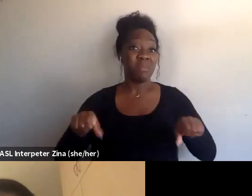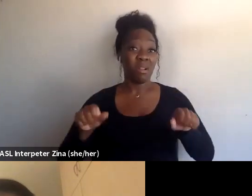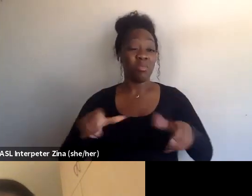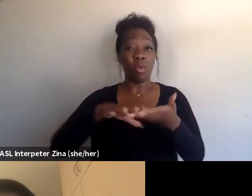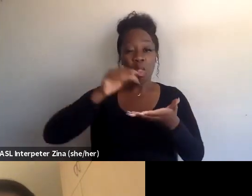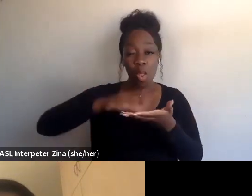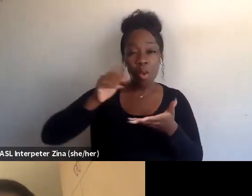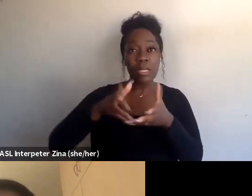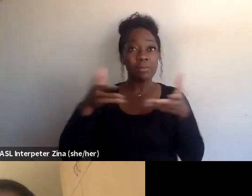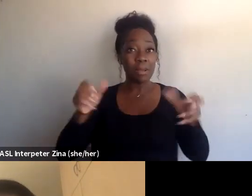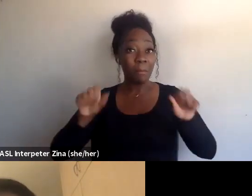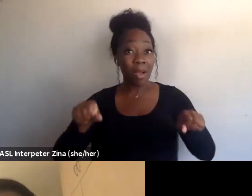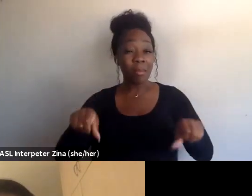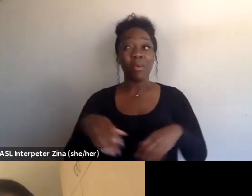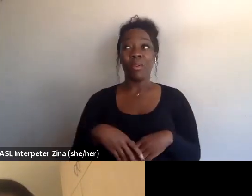to survive in this rat race.